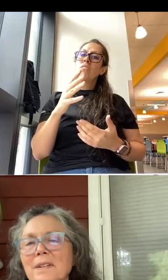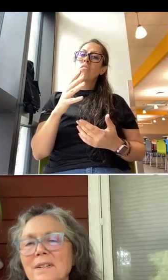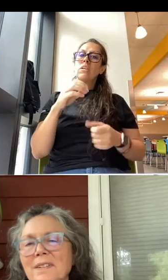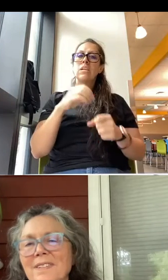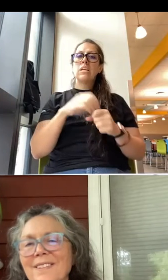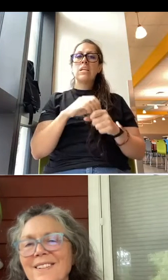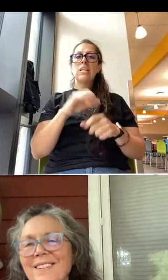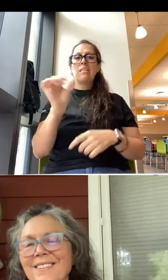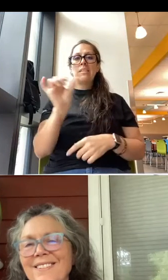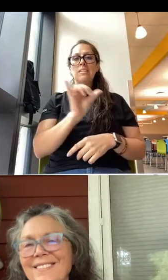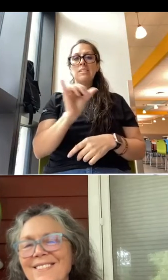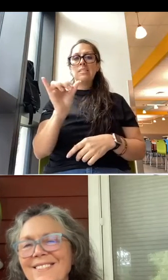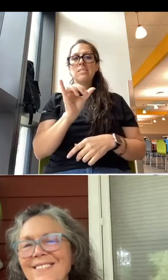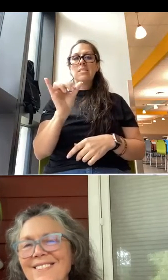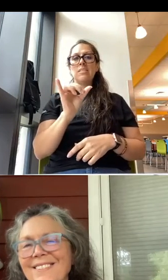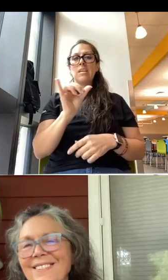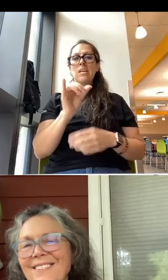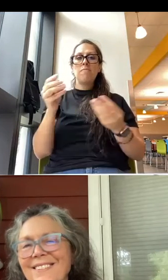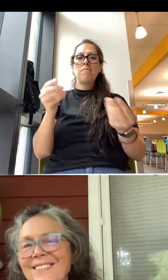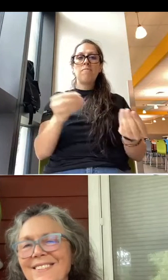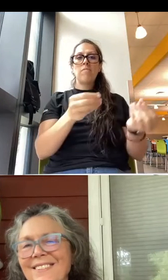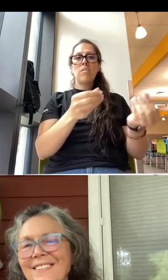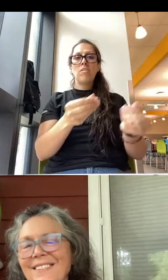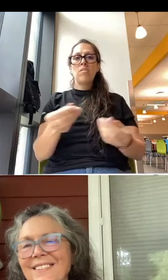flow, uh, in, in a way, don't you think?